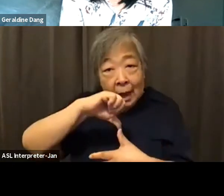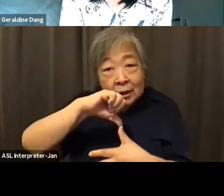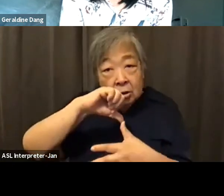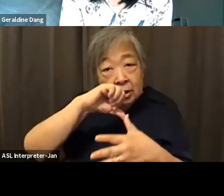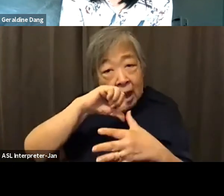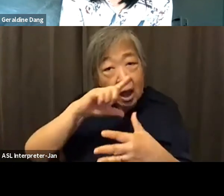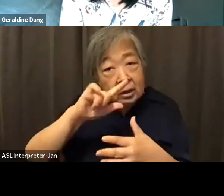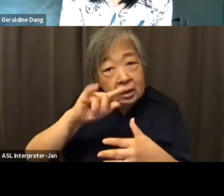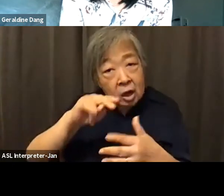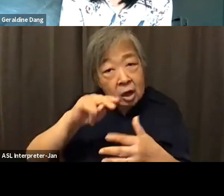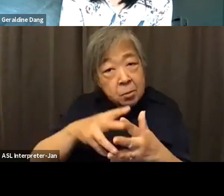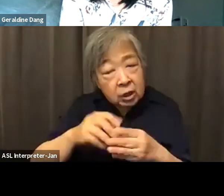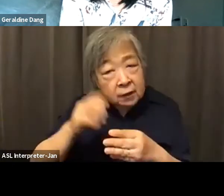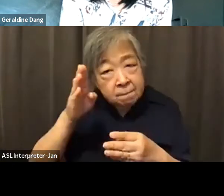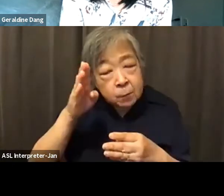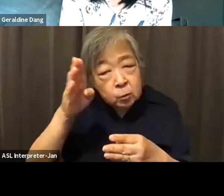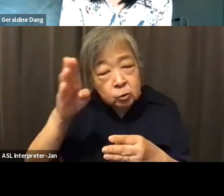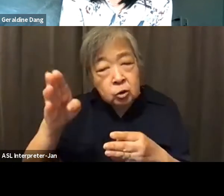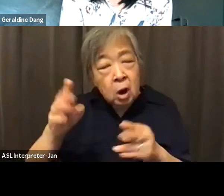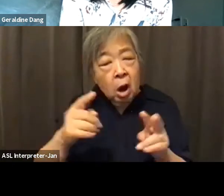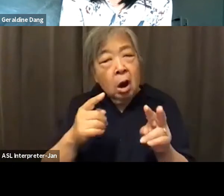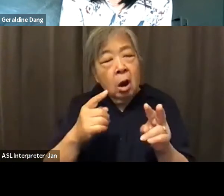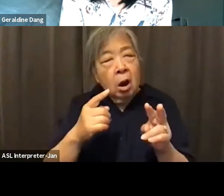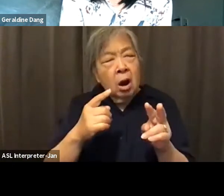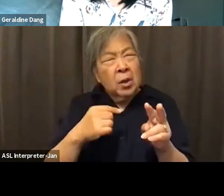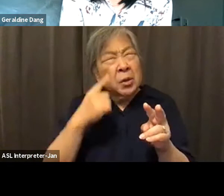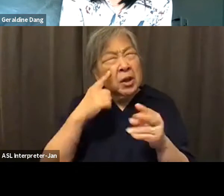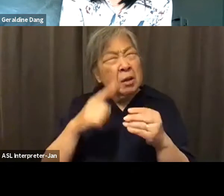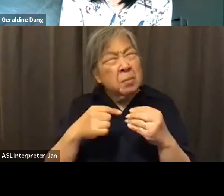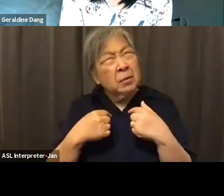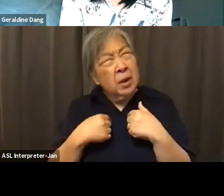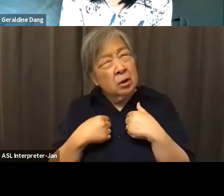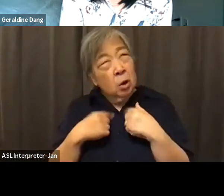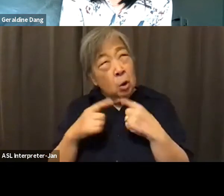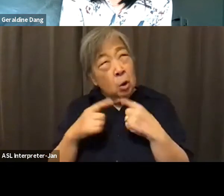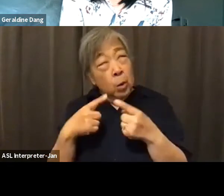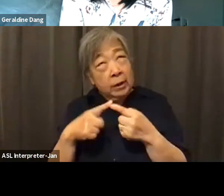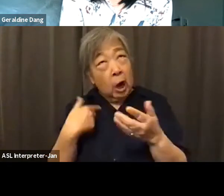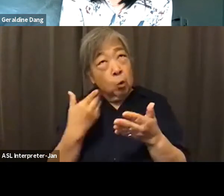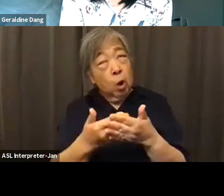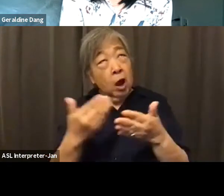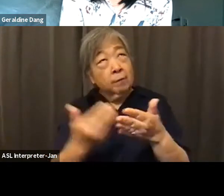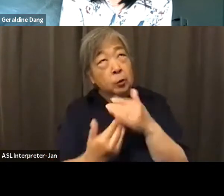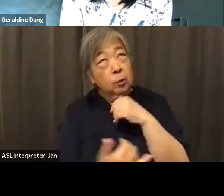made me think about the fact that once I am in a new country, I really have to sort of